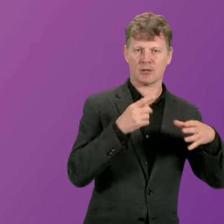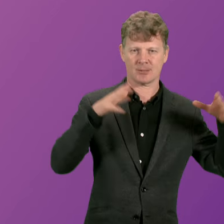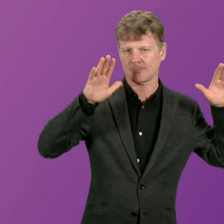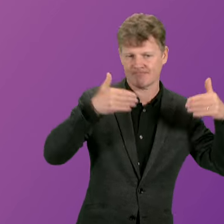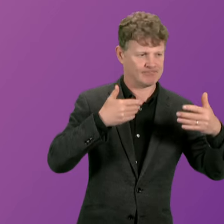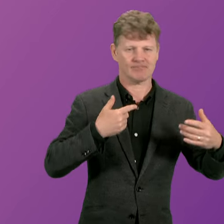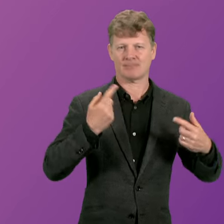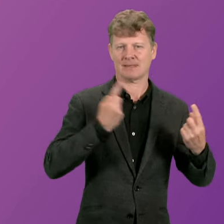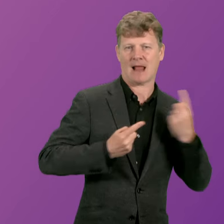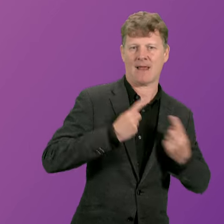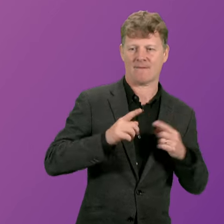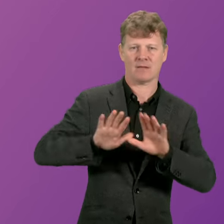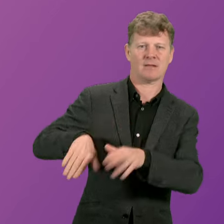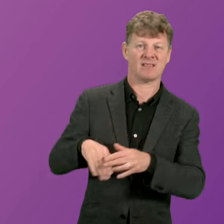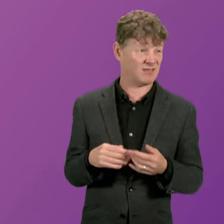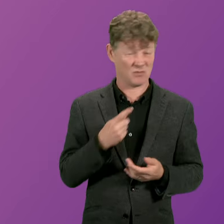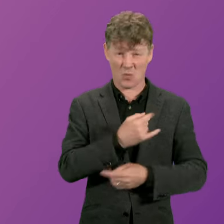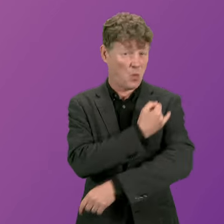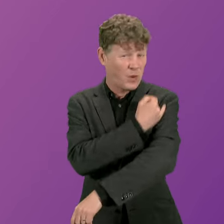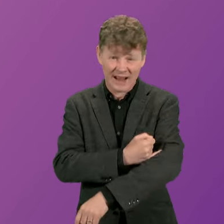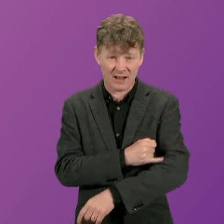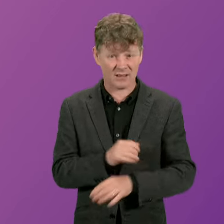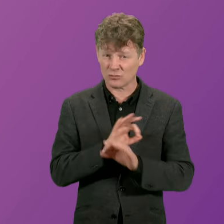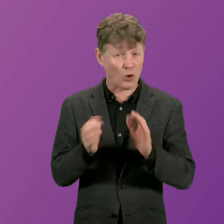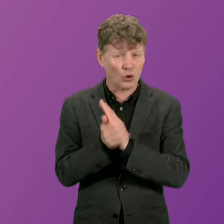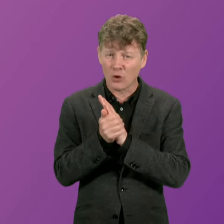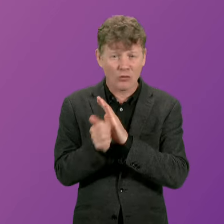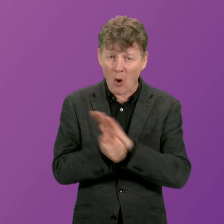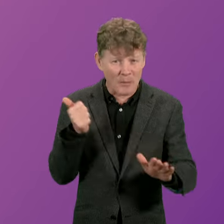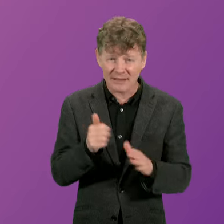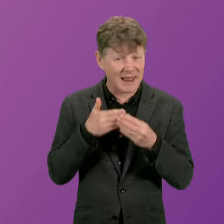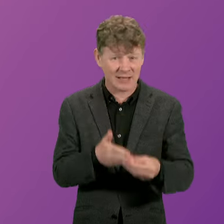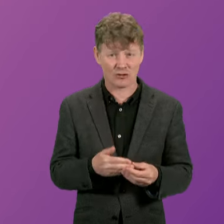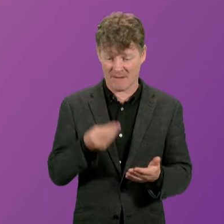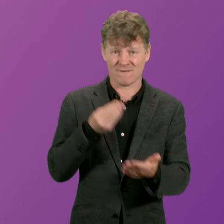with: weak and incompetent leadership; financial mismanagement; those in power having no idea how